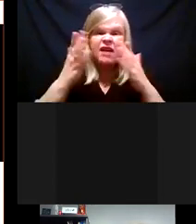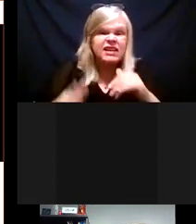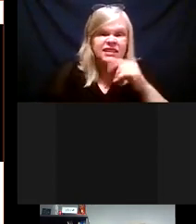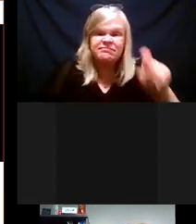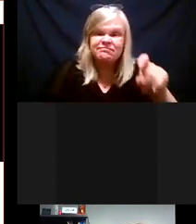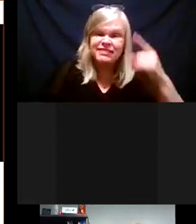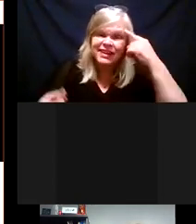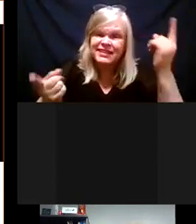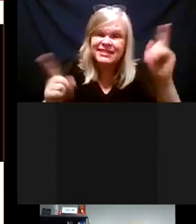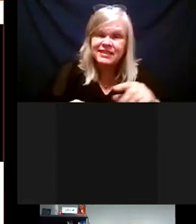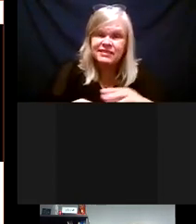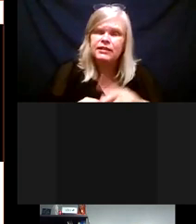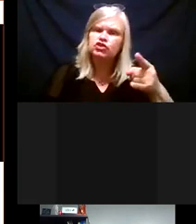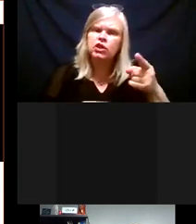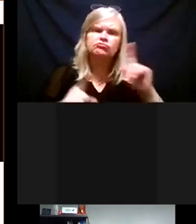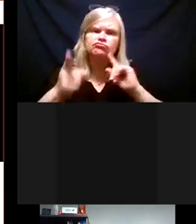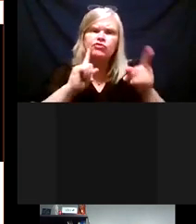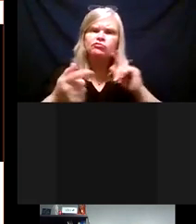IT'S JUST A CONVERSATION, RIGHT? YOU ARE NOT PROVIDING MEDICAL